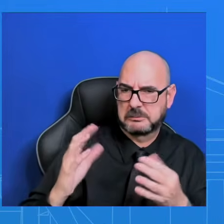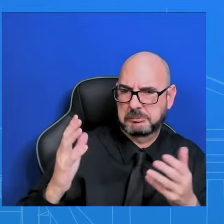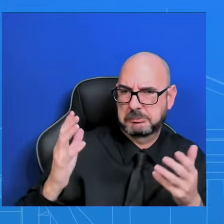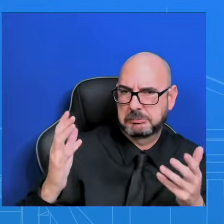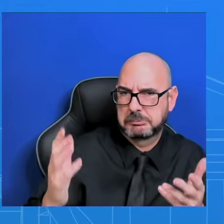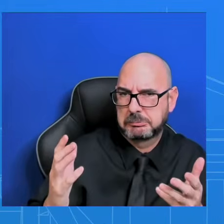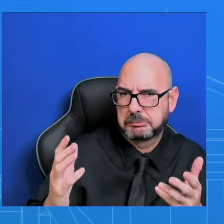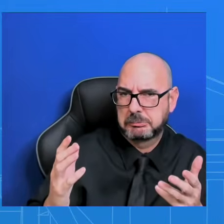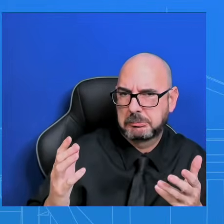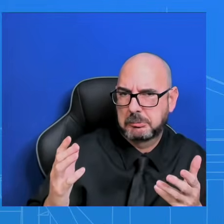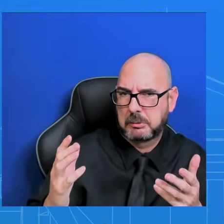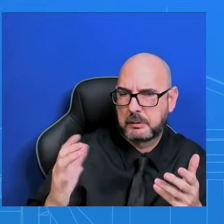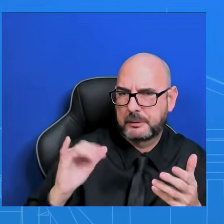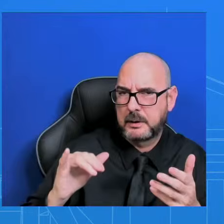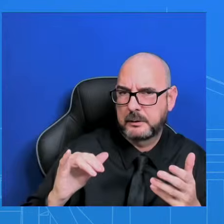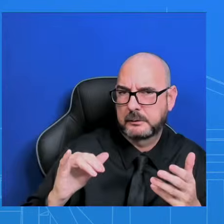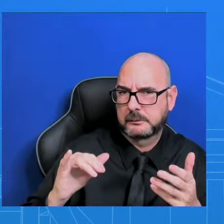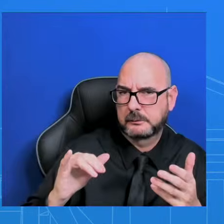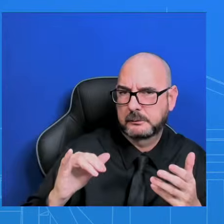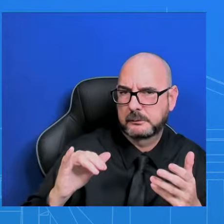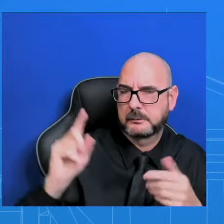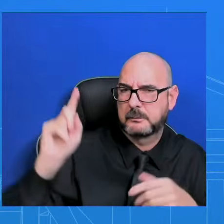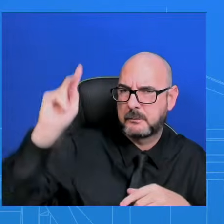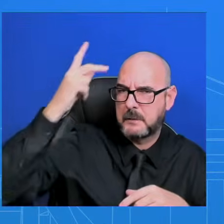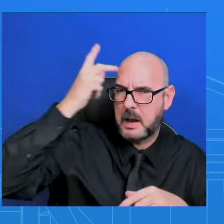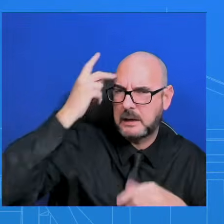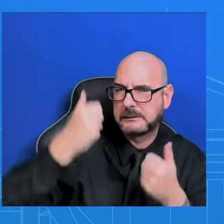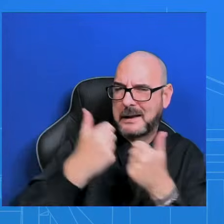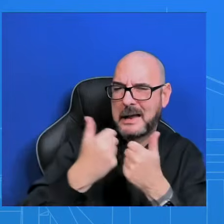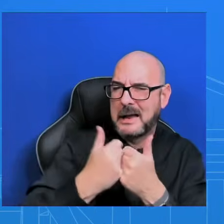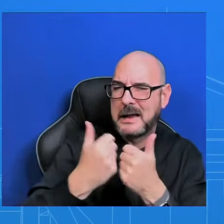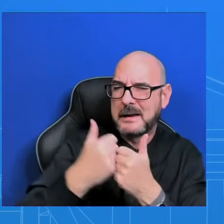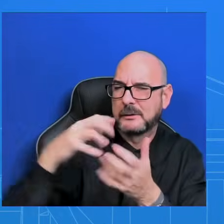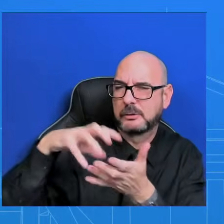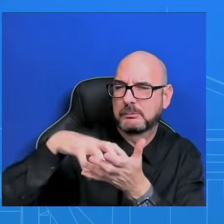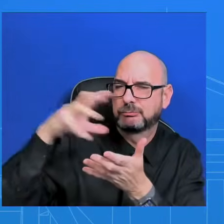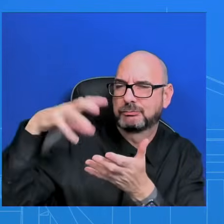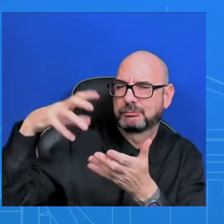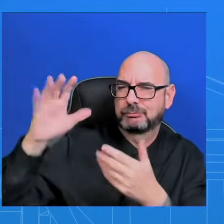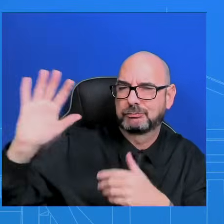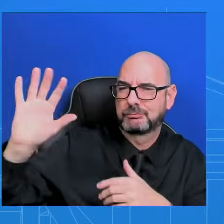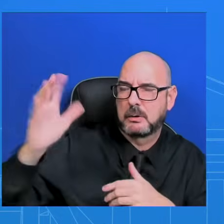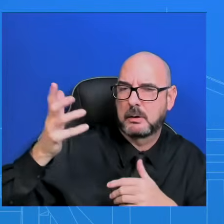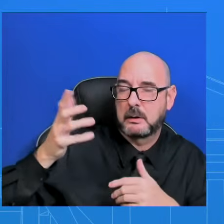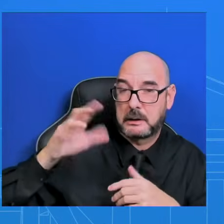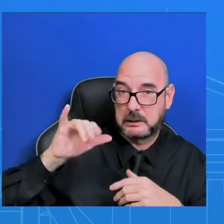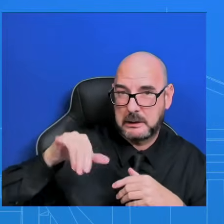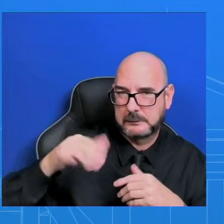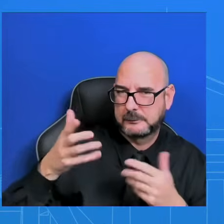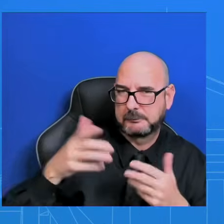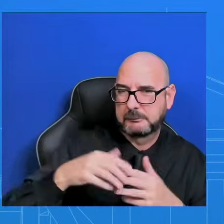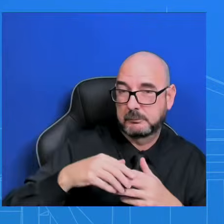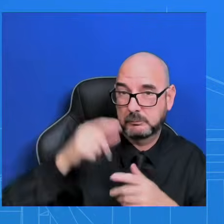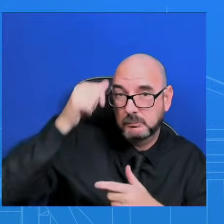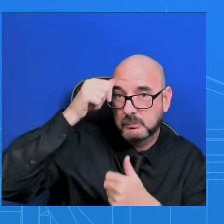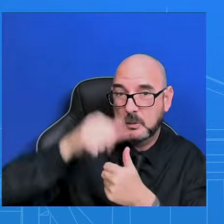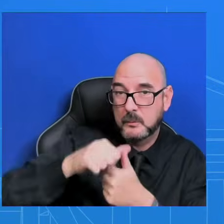the jobs that the American people want them to be doing. And let's not forget, they won't even let Secretary Mayor- -- Mayorkas even testify.